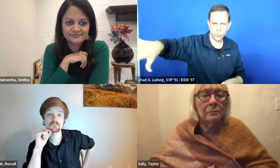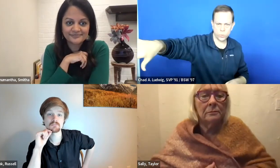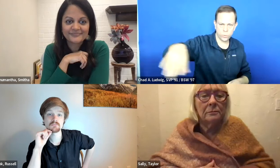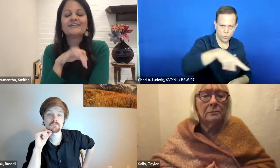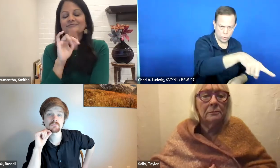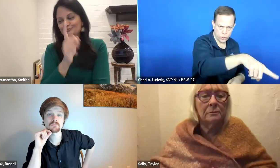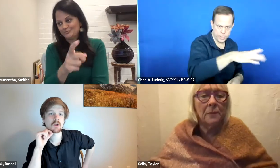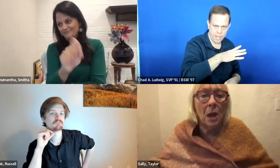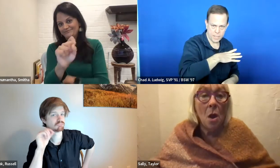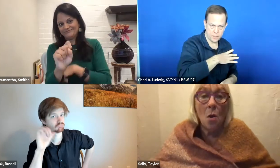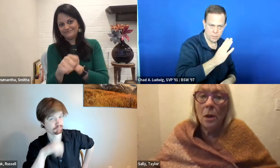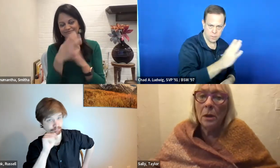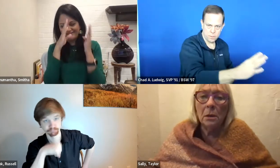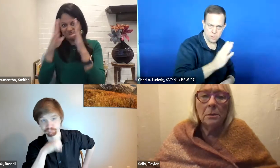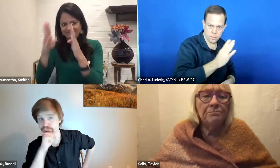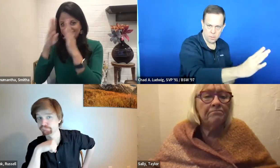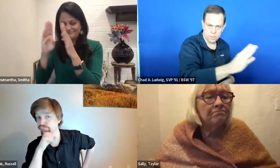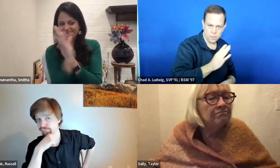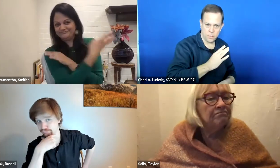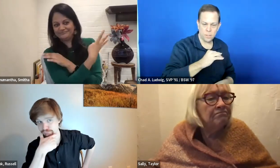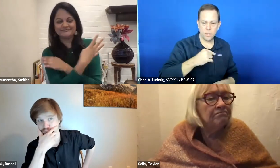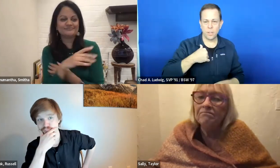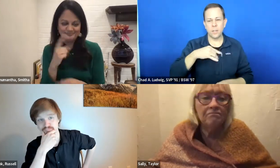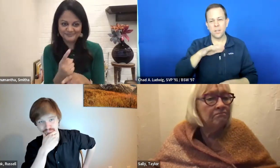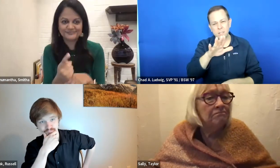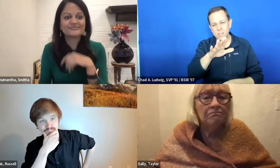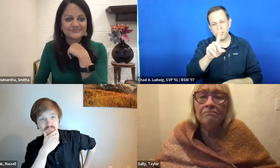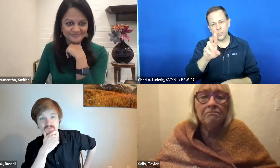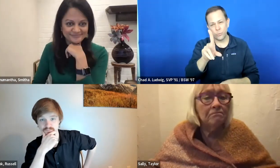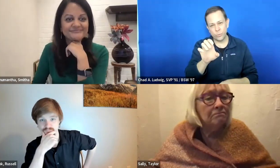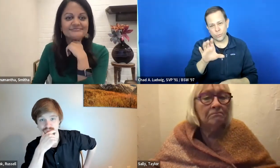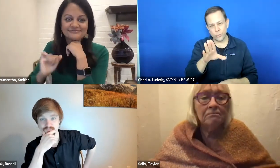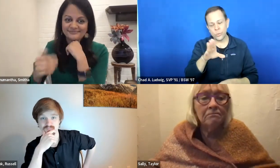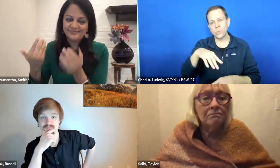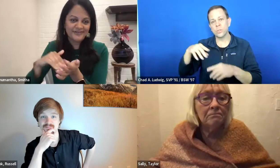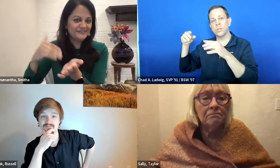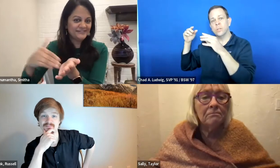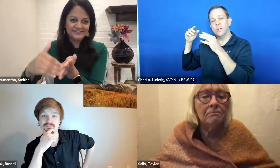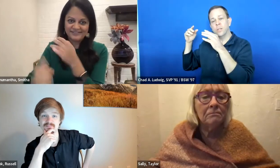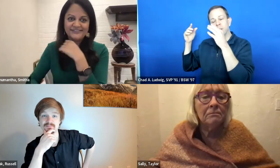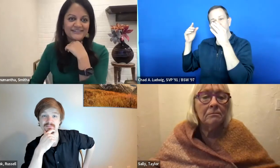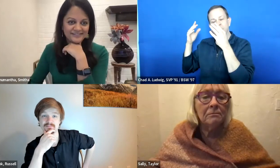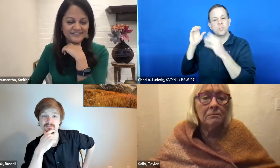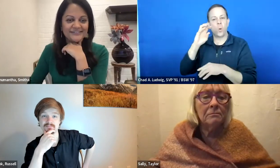because, you know, the doctor just wants to speak directly to my mother... Right. and I say, "OK, but at the same time,